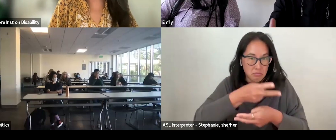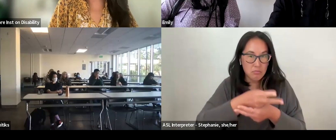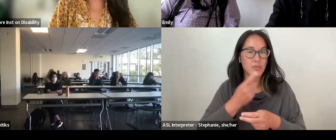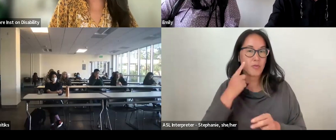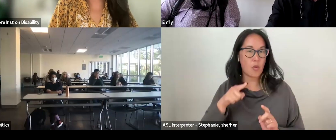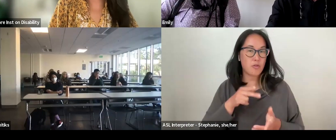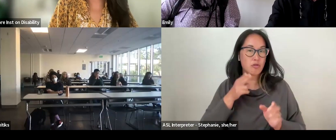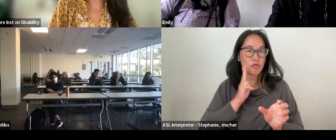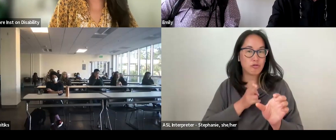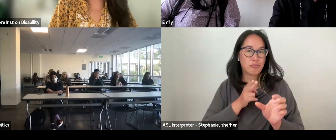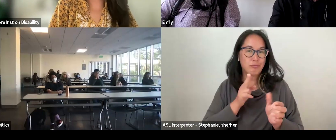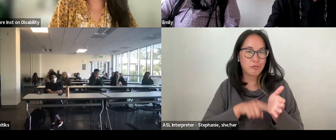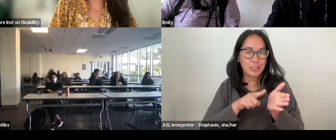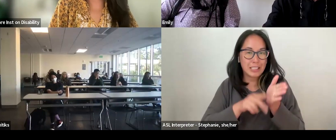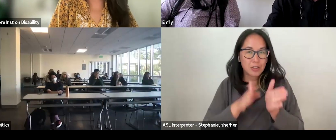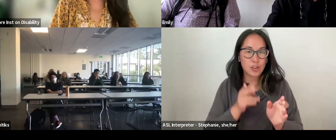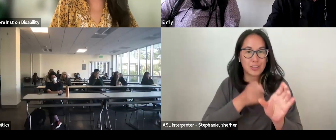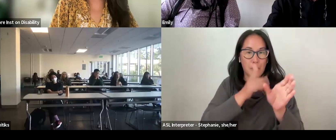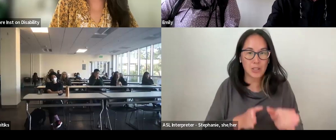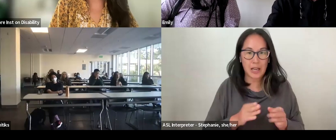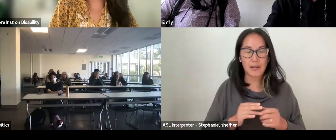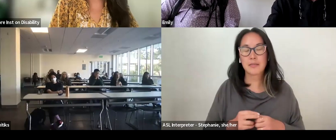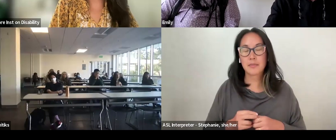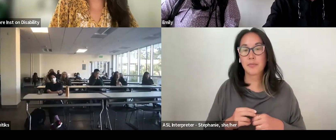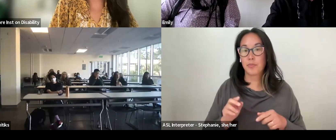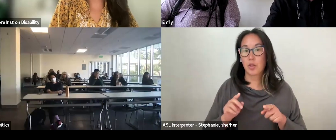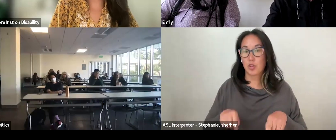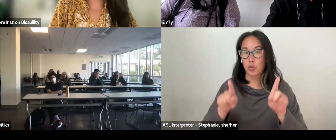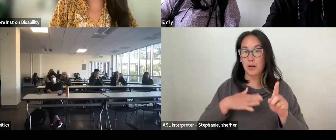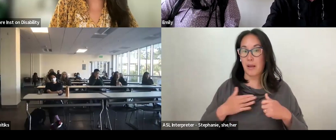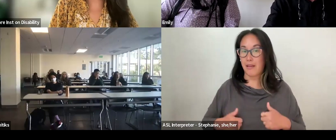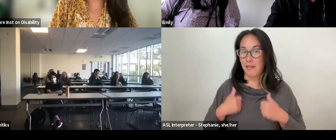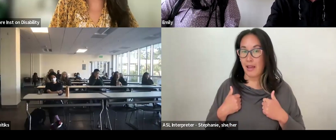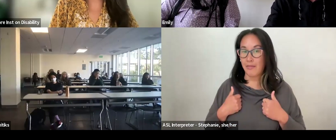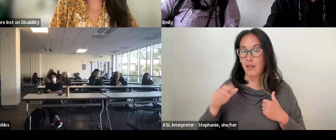In my lifetime, there has been a big shift in bioethics.